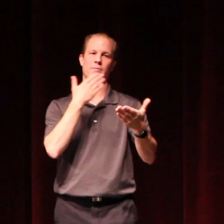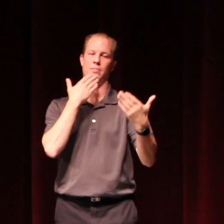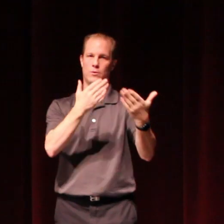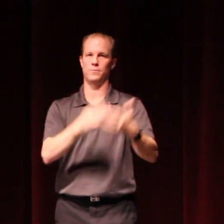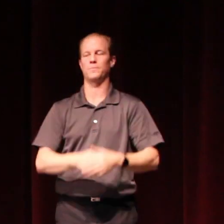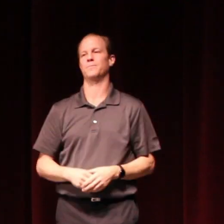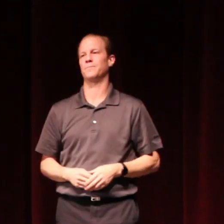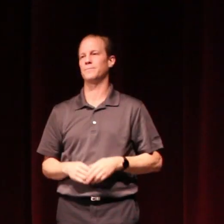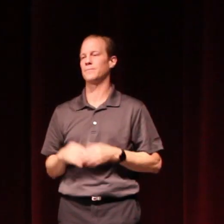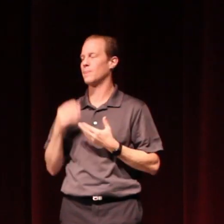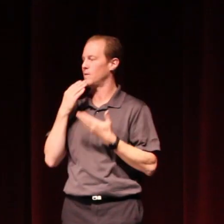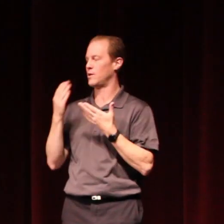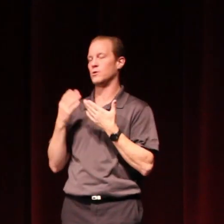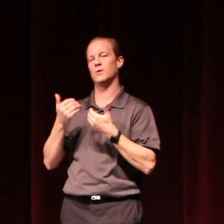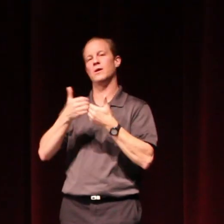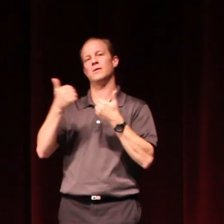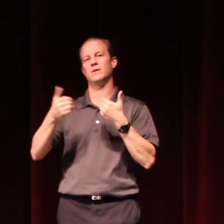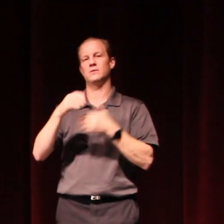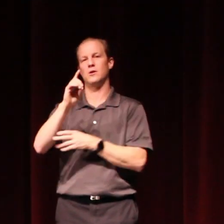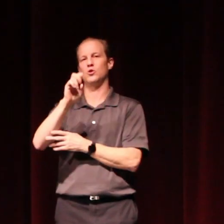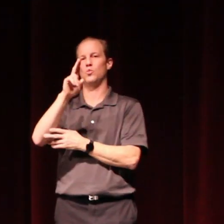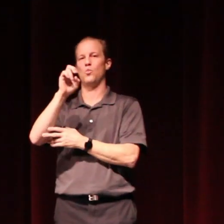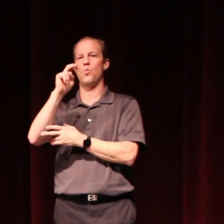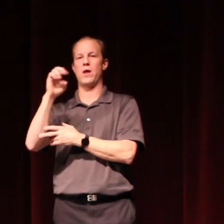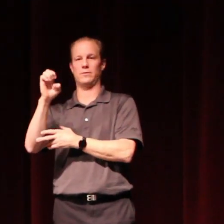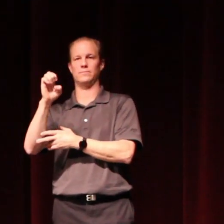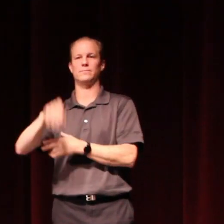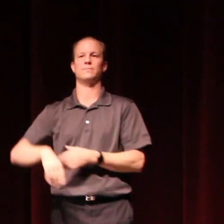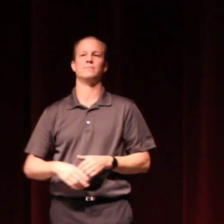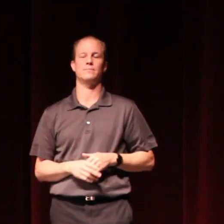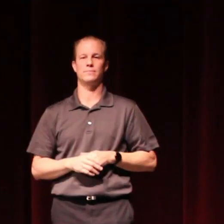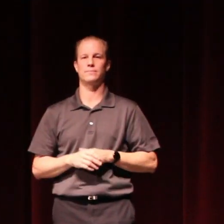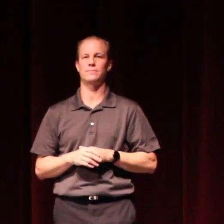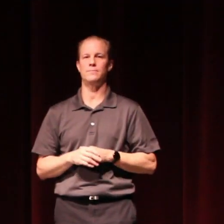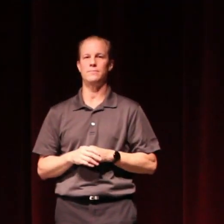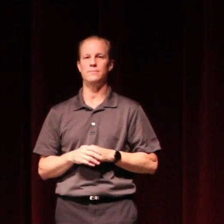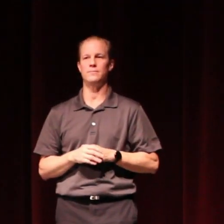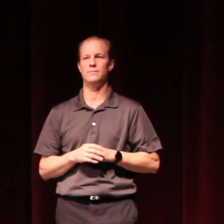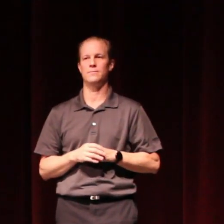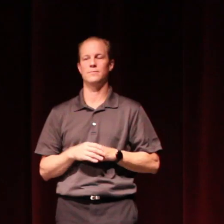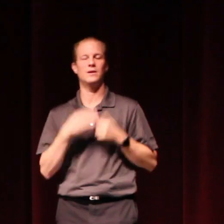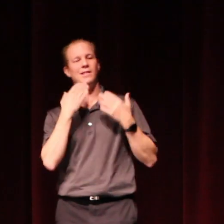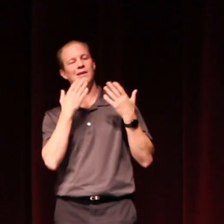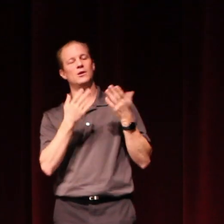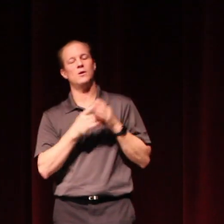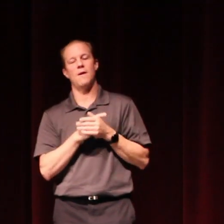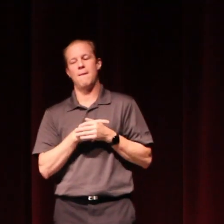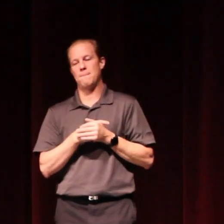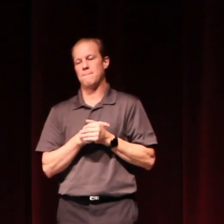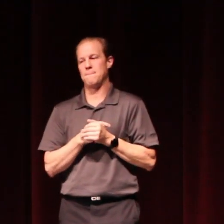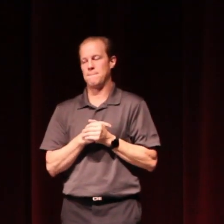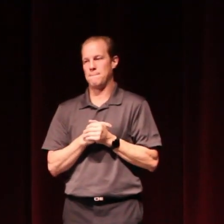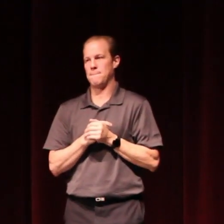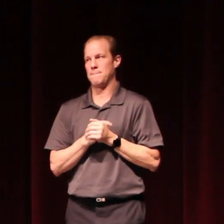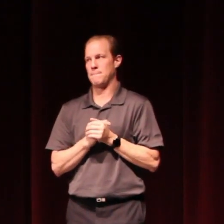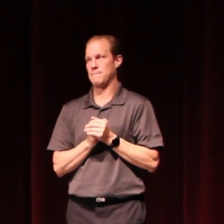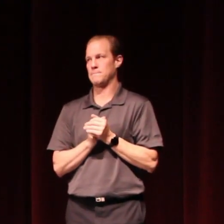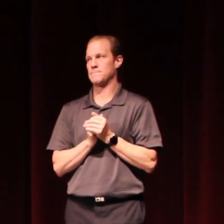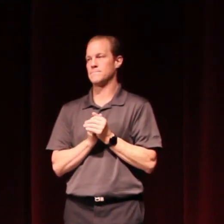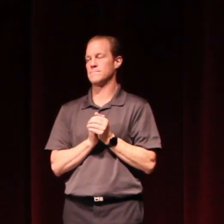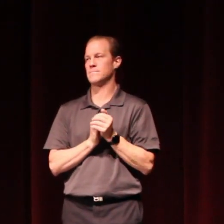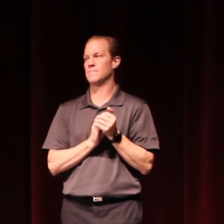Thank you.Next we will hear from Duane LeBrun. Thank you. Thanks Joel,